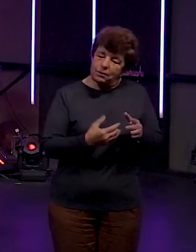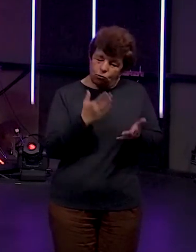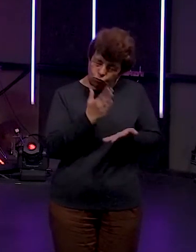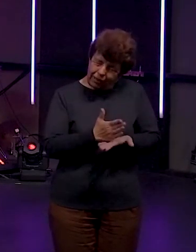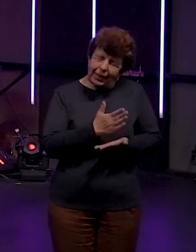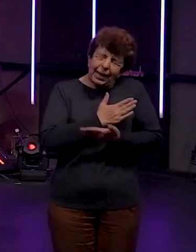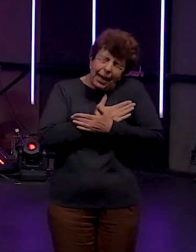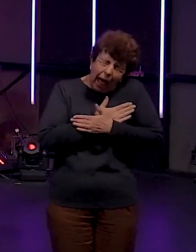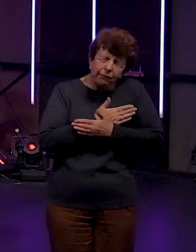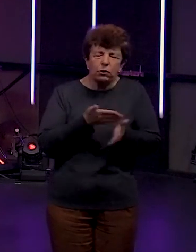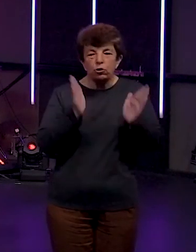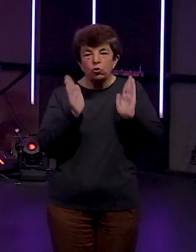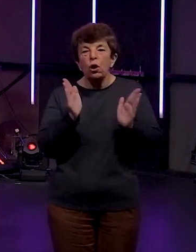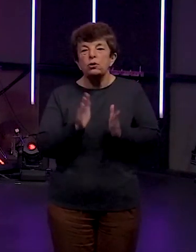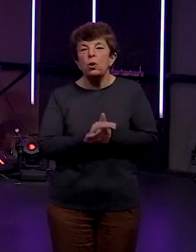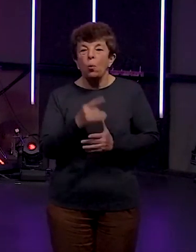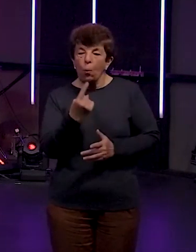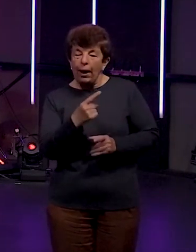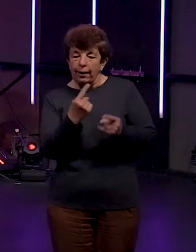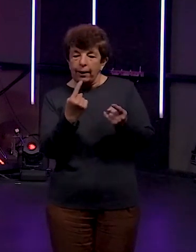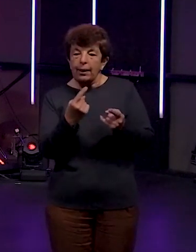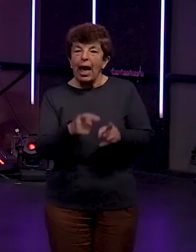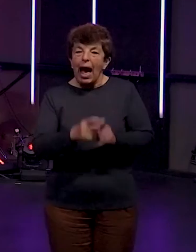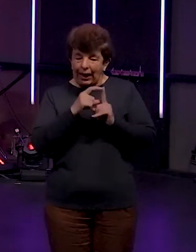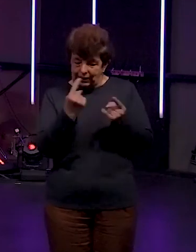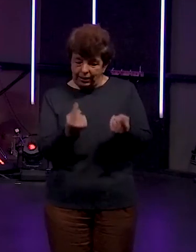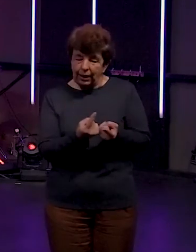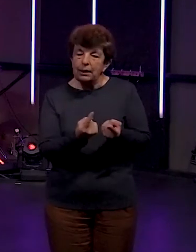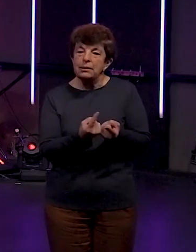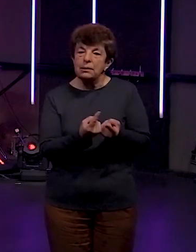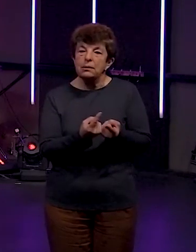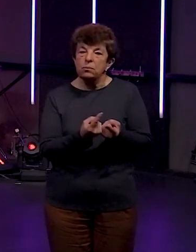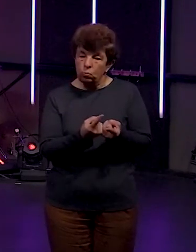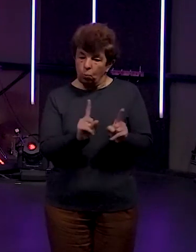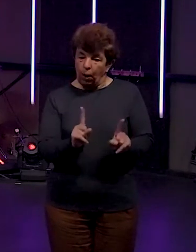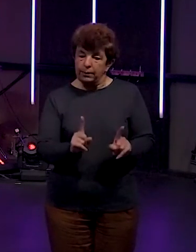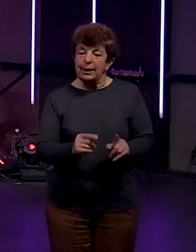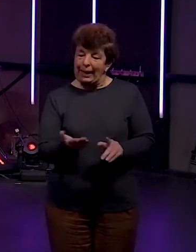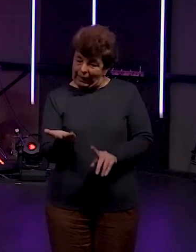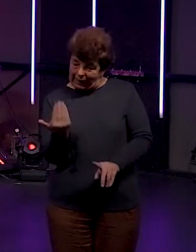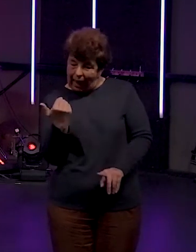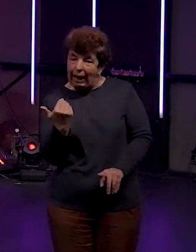the church and one of the hardest things for us has been over these last few